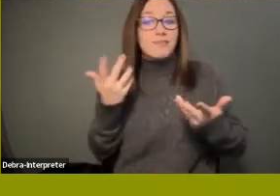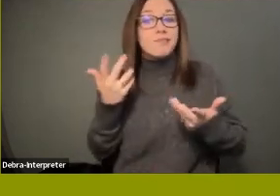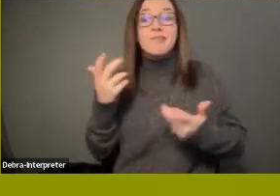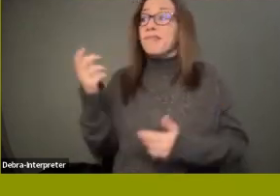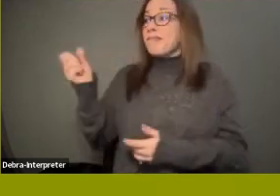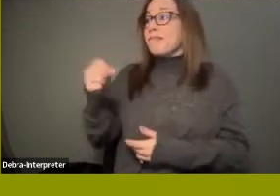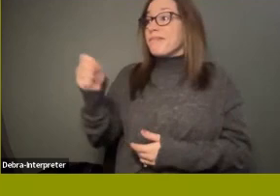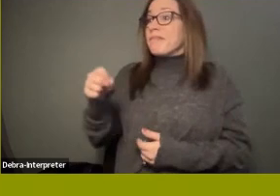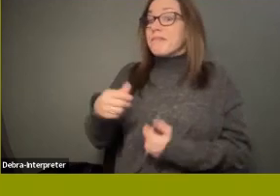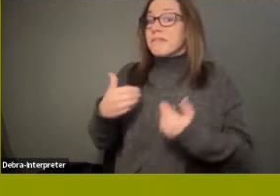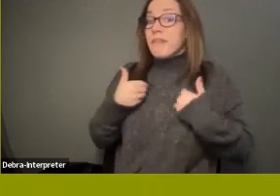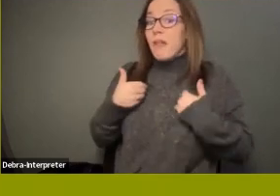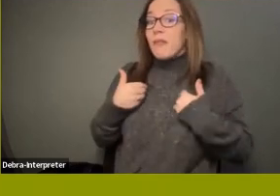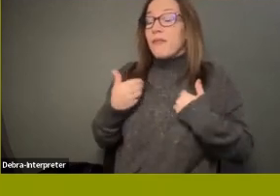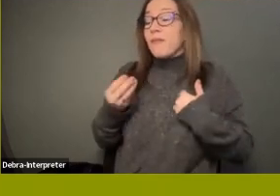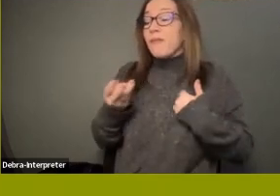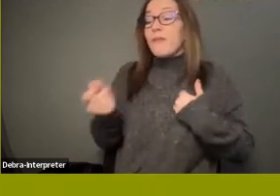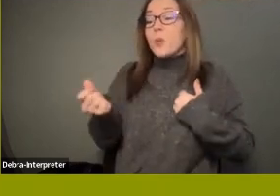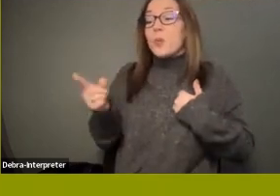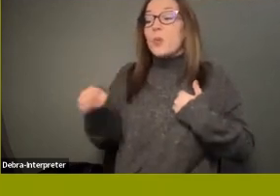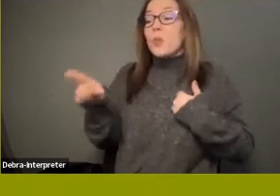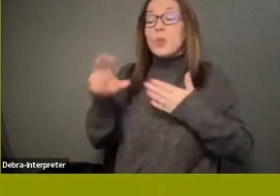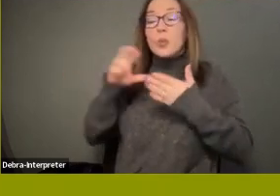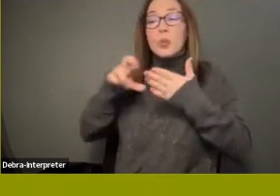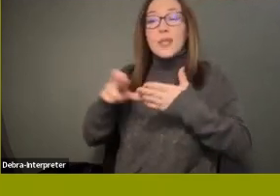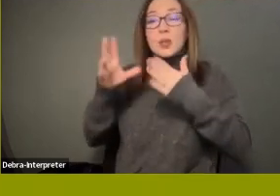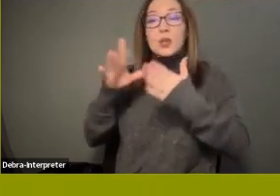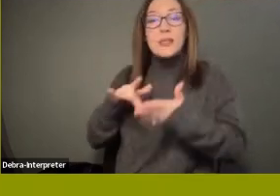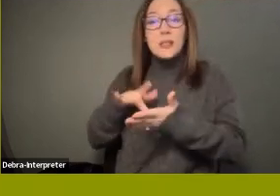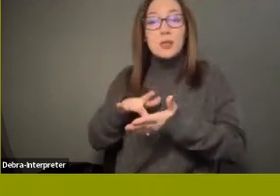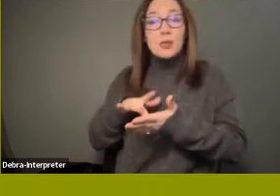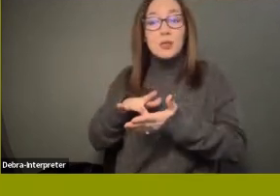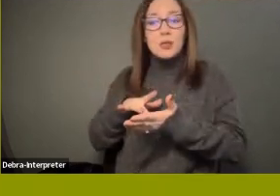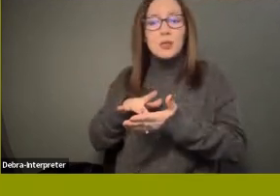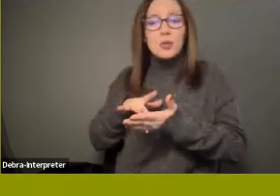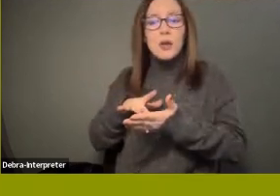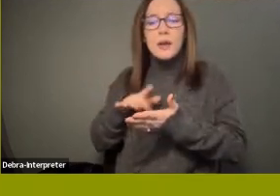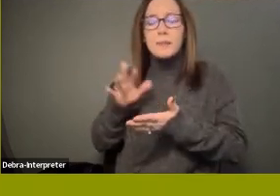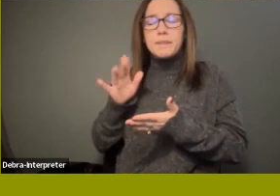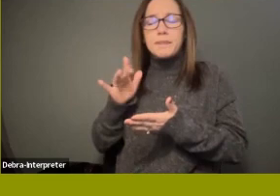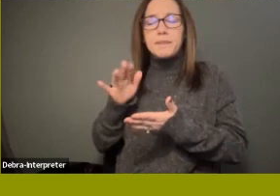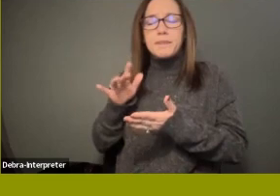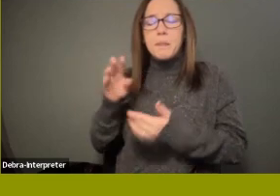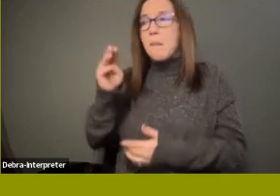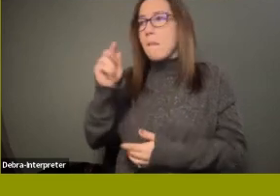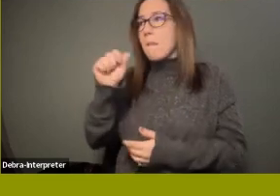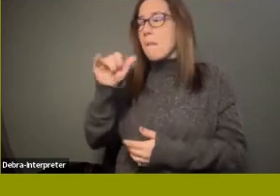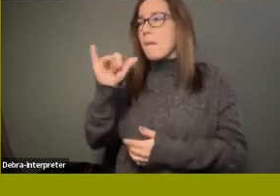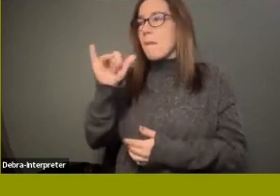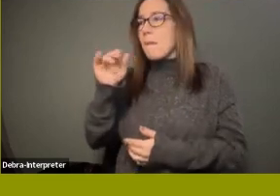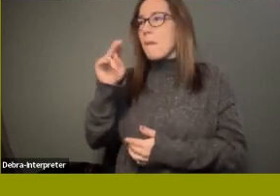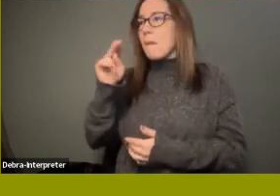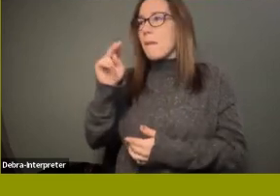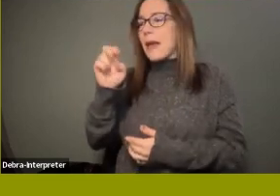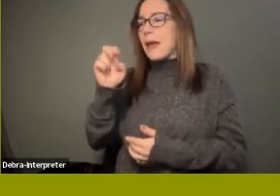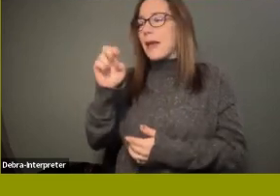associate the USDA with sea food but you do have